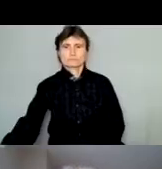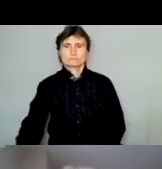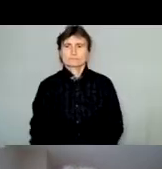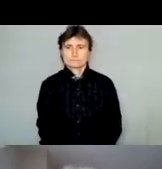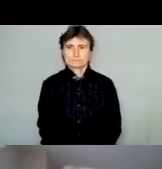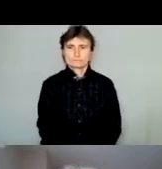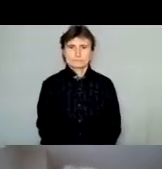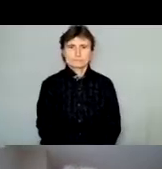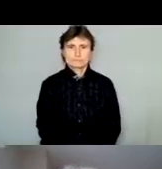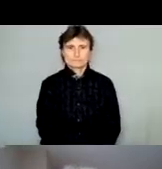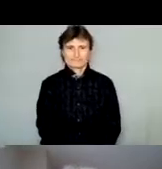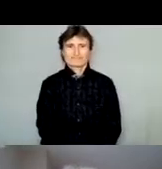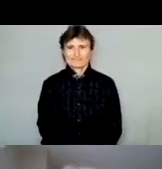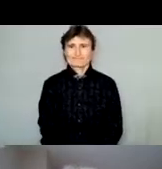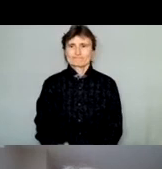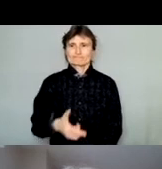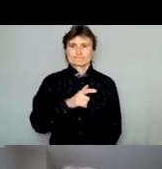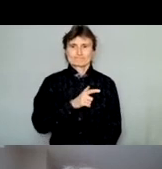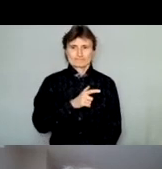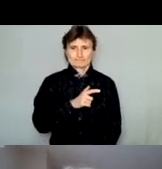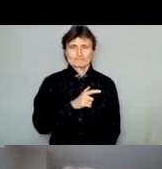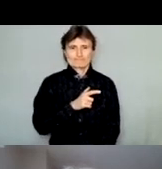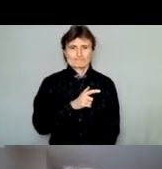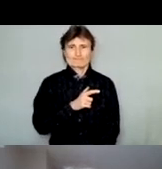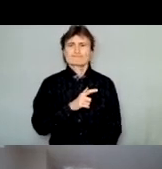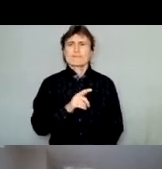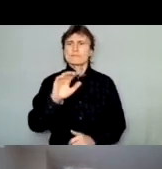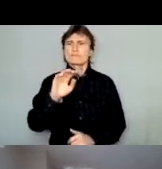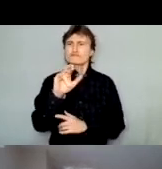Mariela had a question in the chat that Taylor has answered.